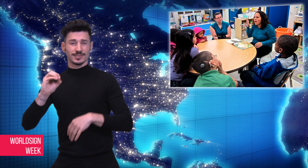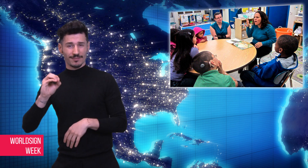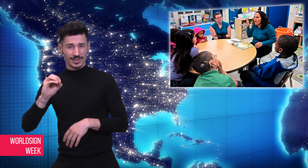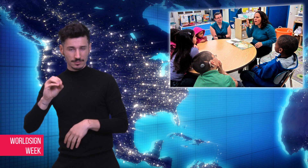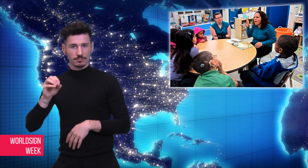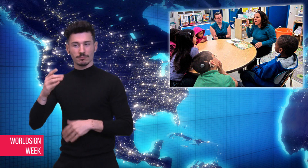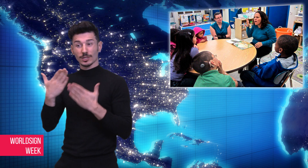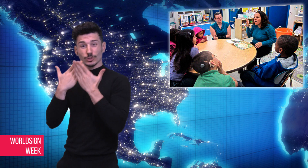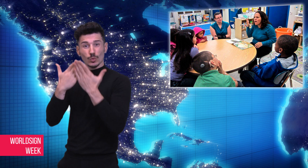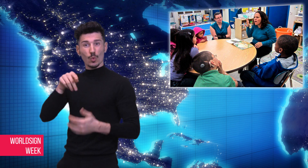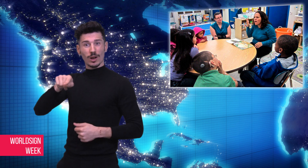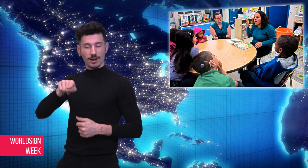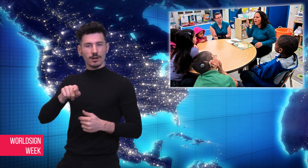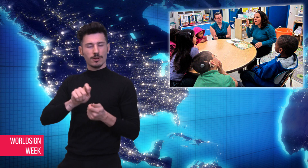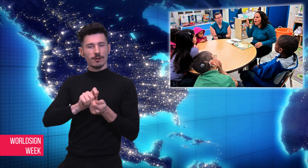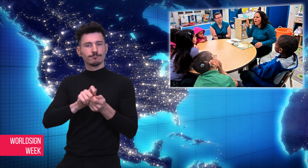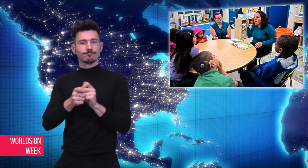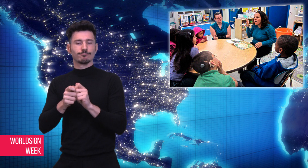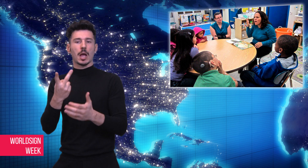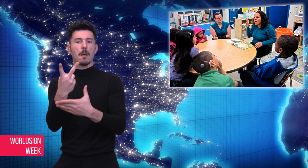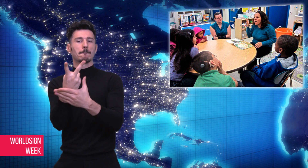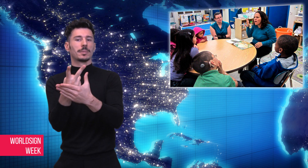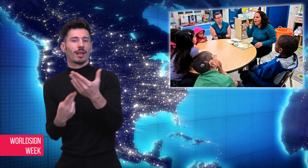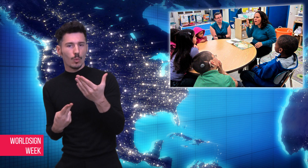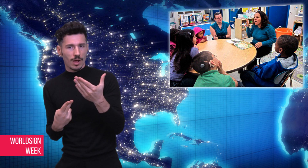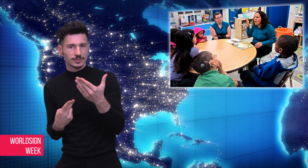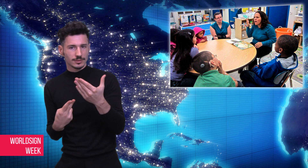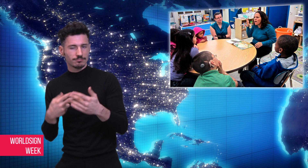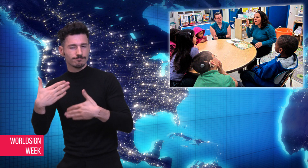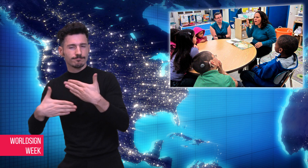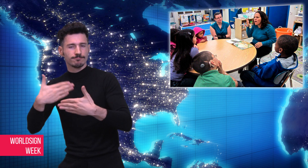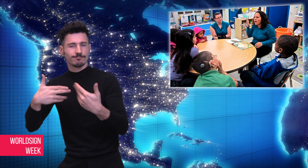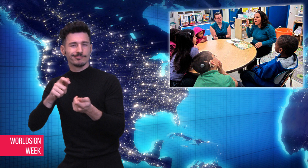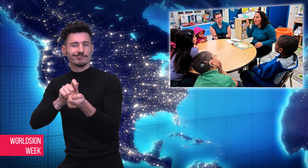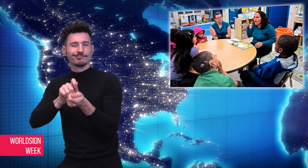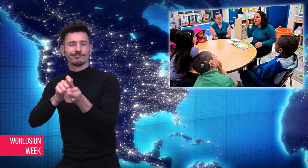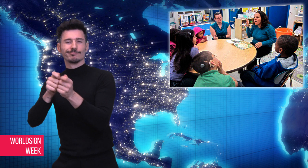became a “dual language school” teaching in both